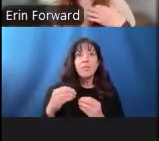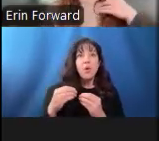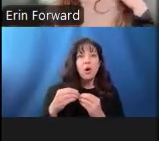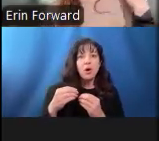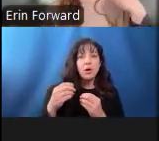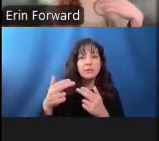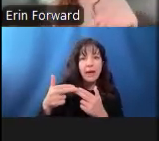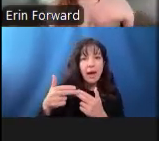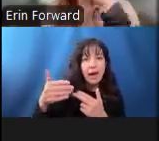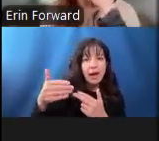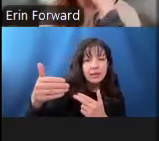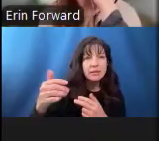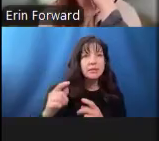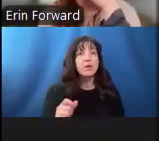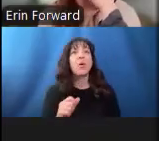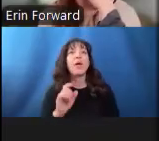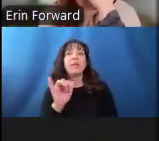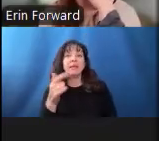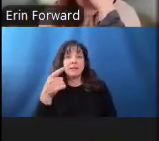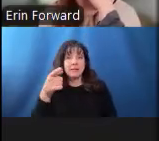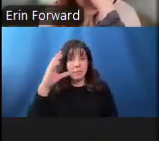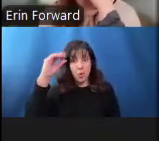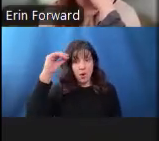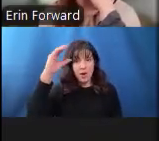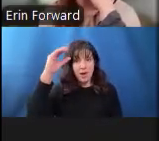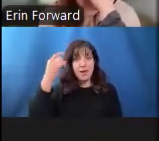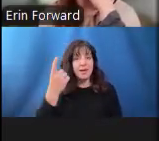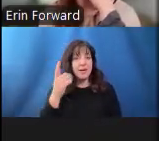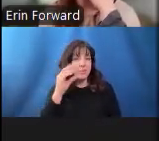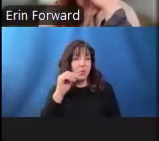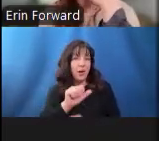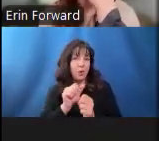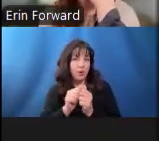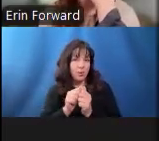Um, this little boy was one of the boys I worked with who, um,